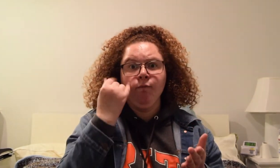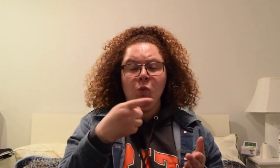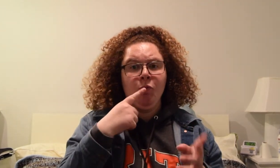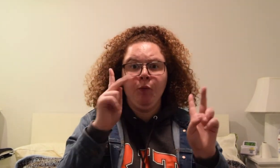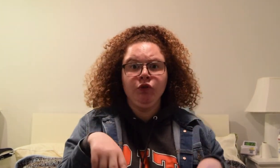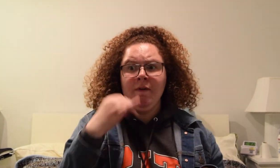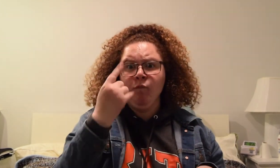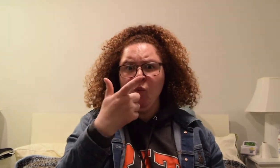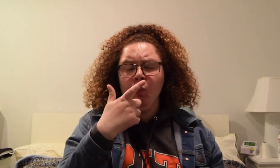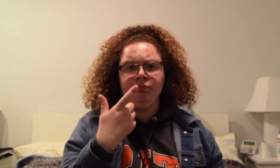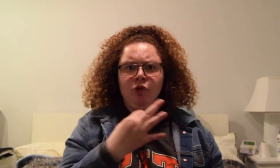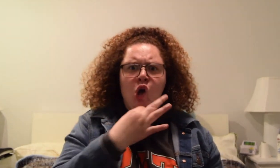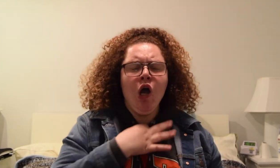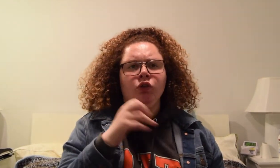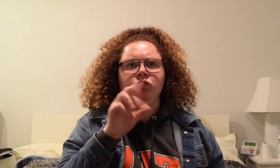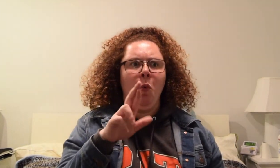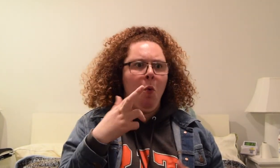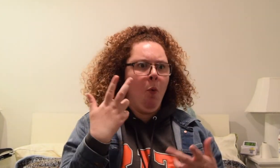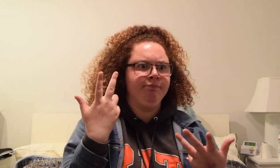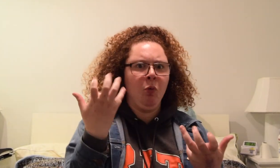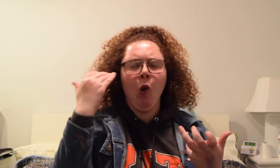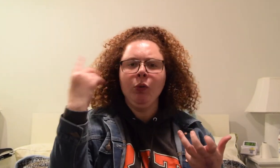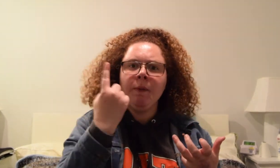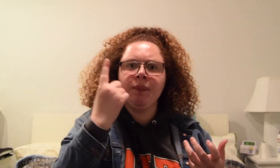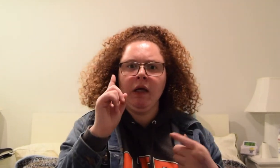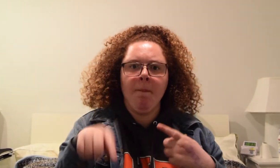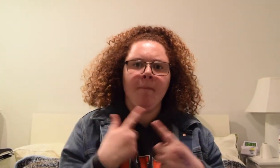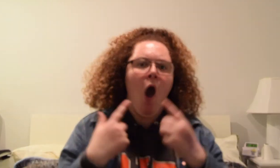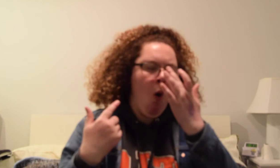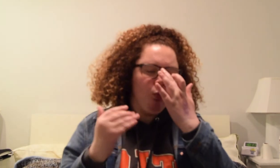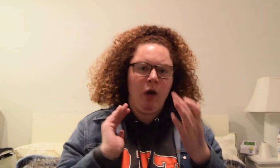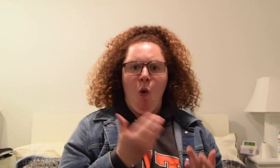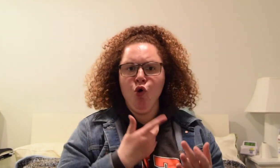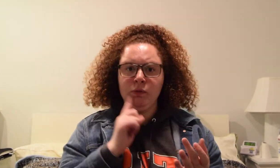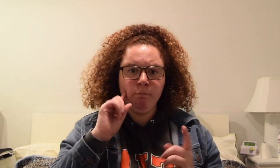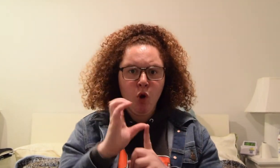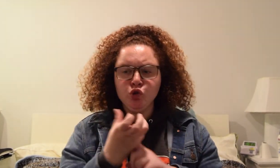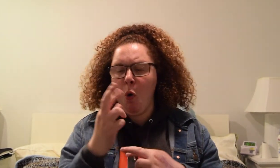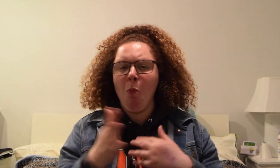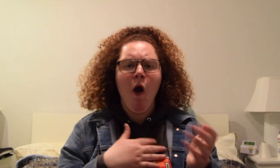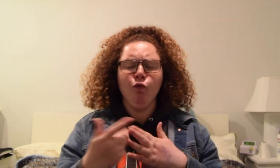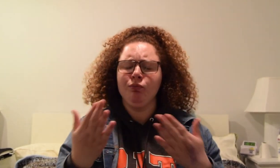If you're hearing and want to ask any questions about our deaf culture,